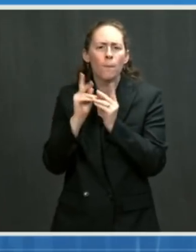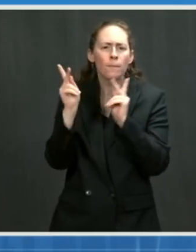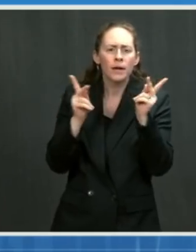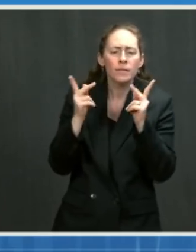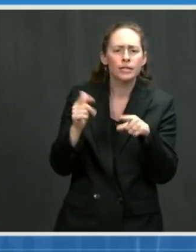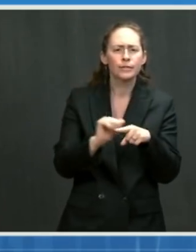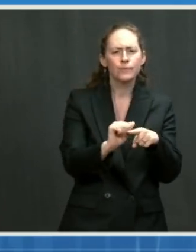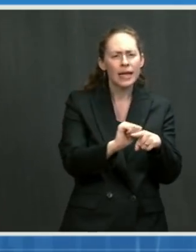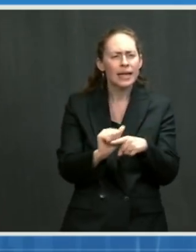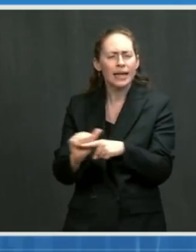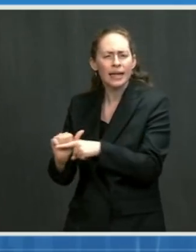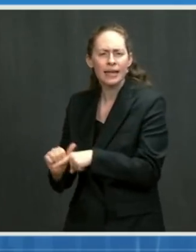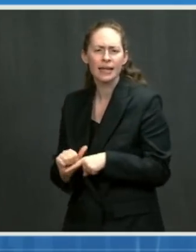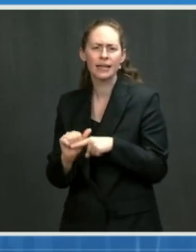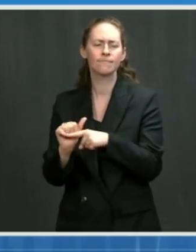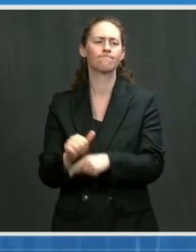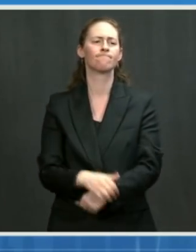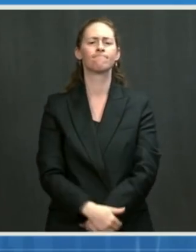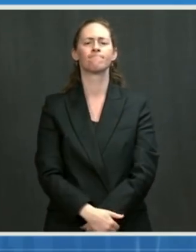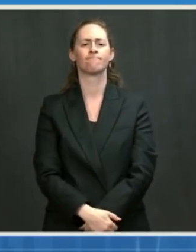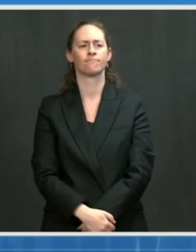OVERSTRECHLED PUBLIC HEALTH